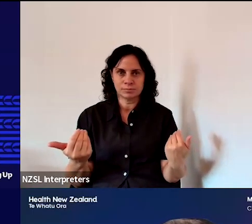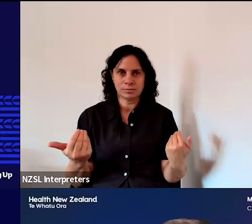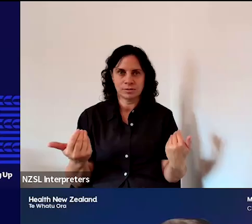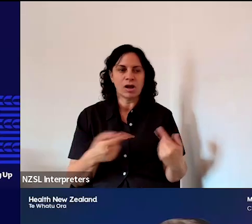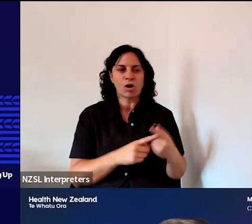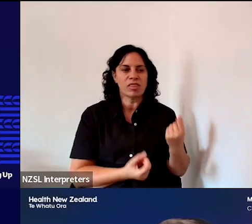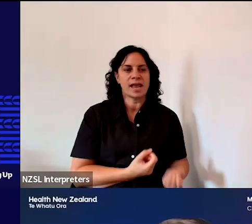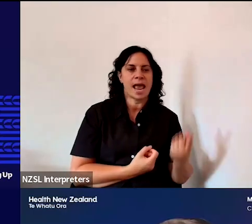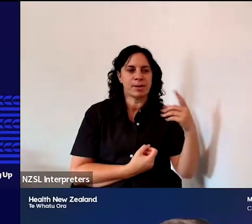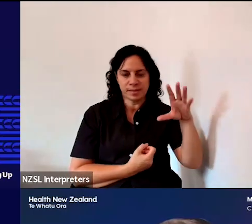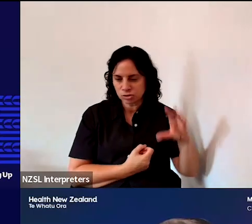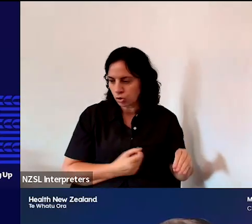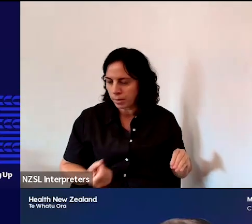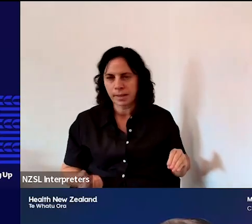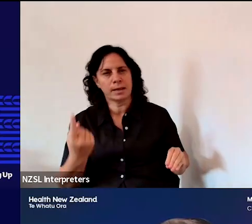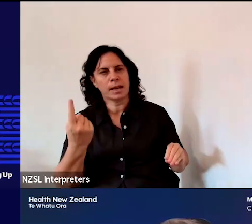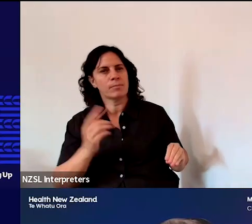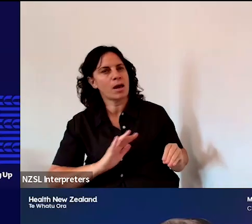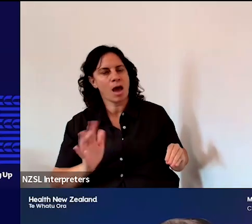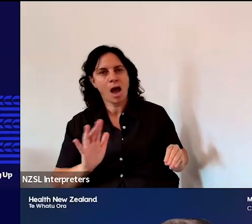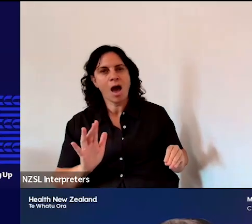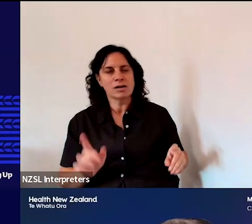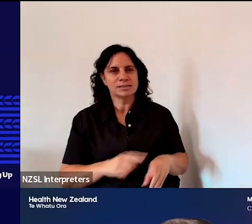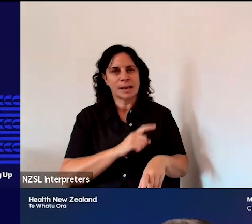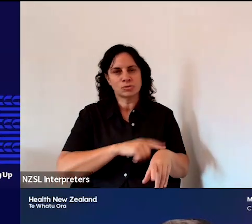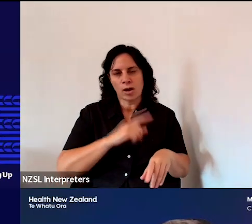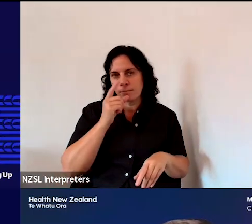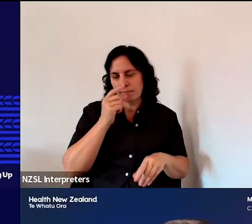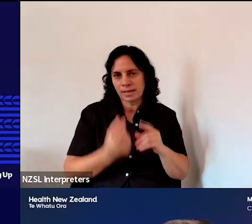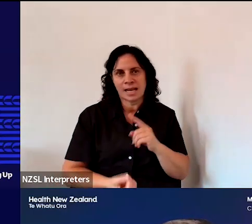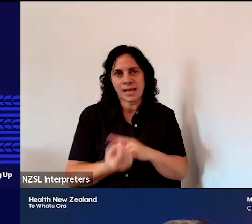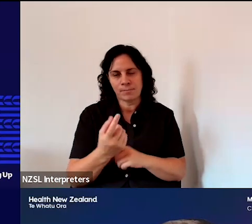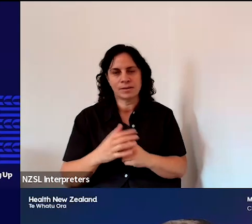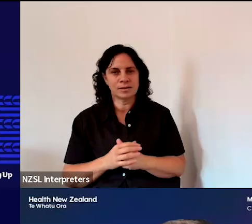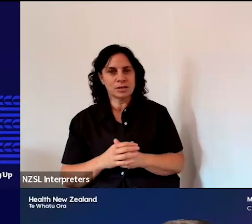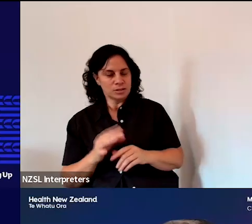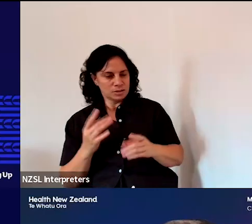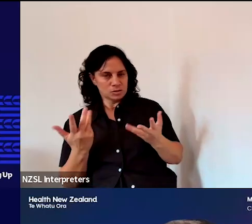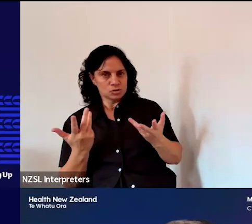So they know to talk to multiple different measures and measure this, it's super important.